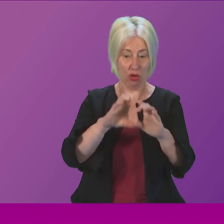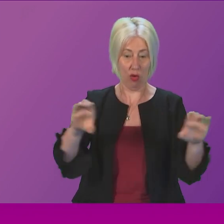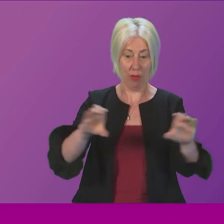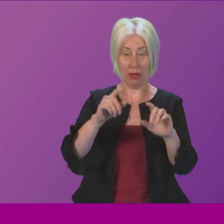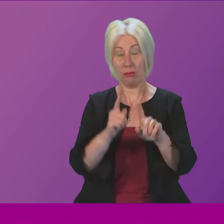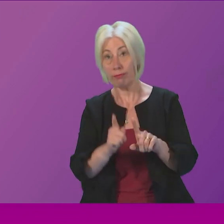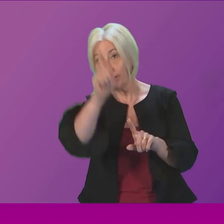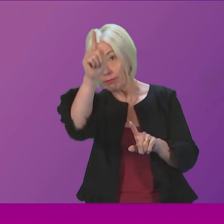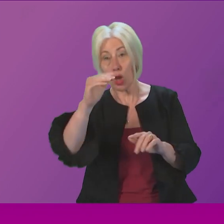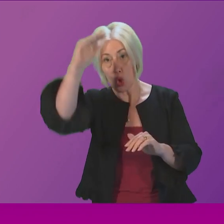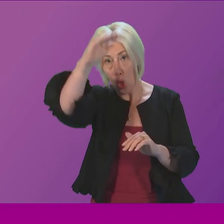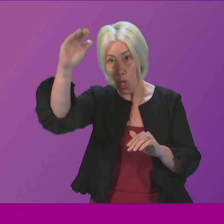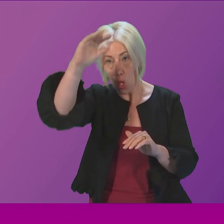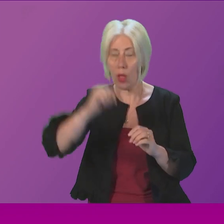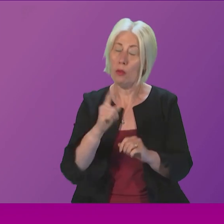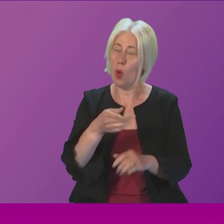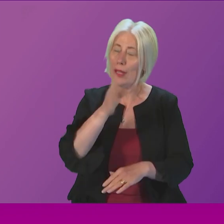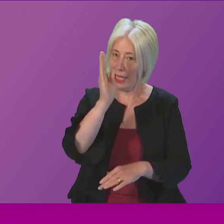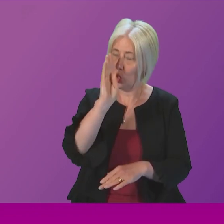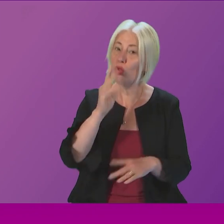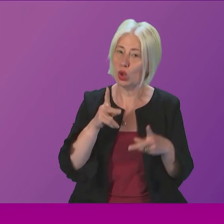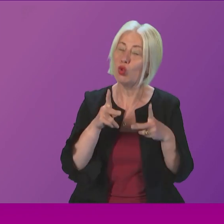It is also one of the most dangerous roads in the country.